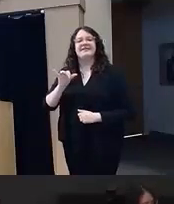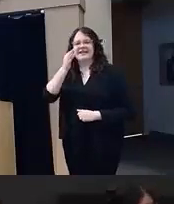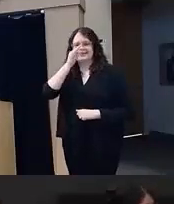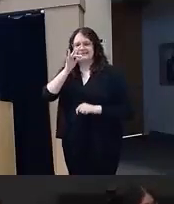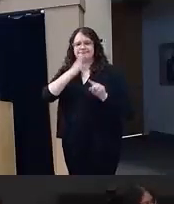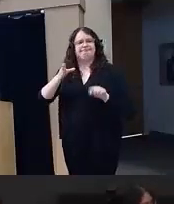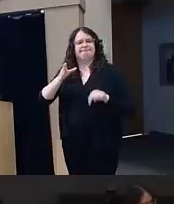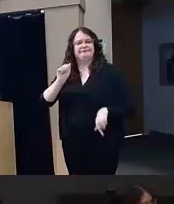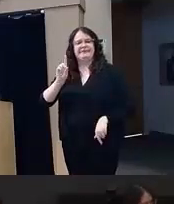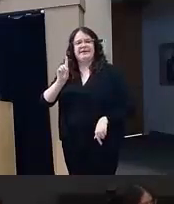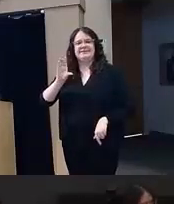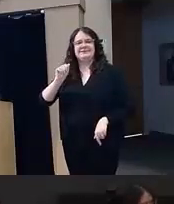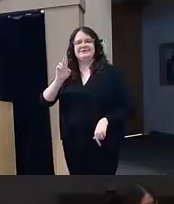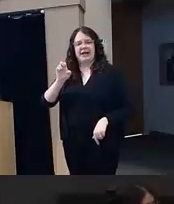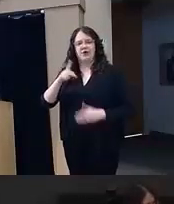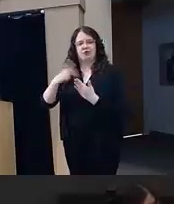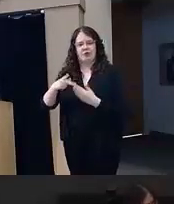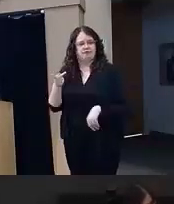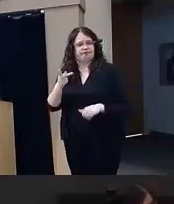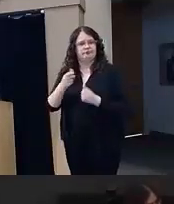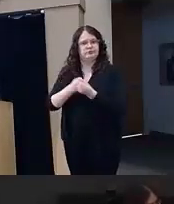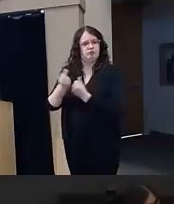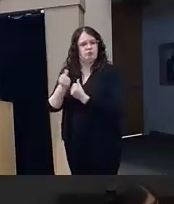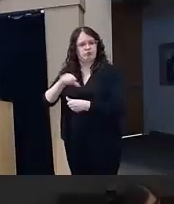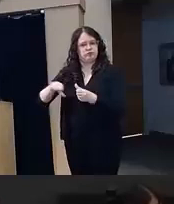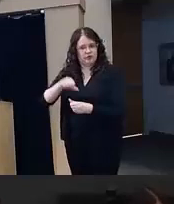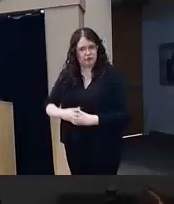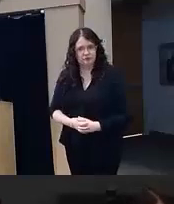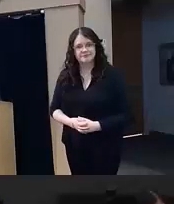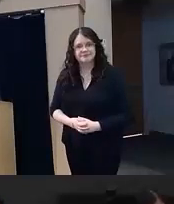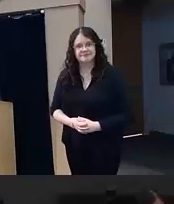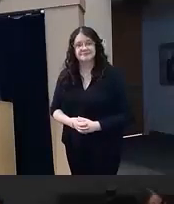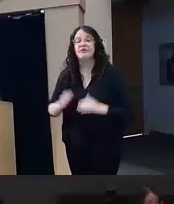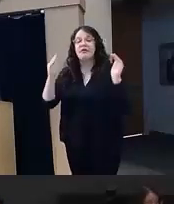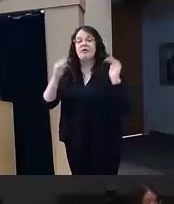each other we're also beginning to have Inauguration in our young adults program